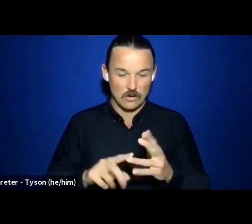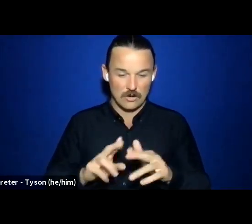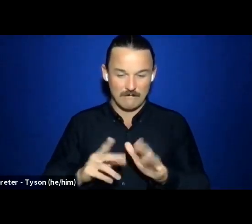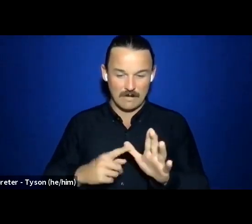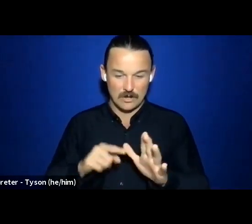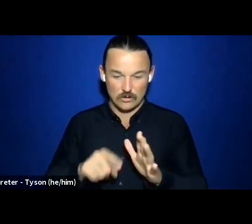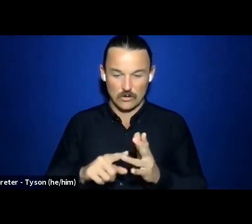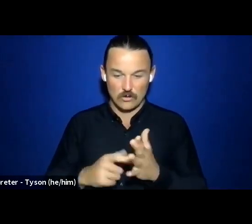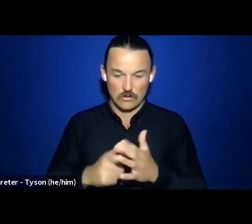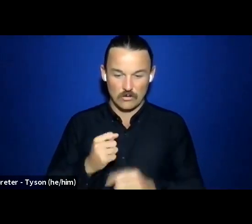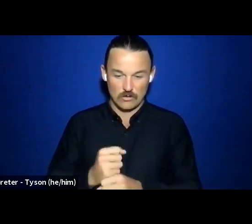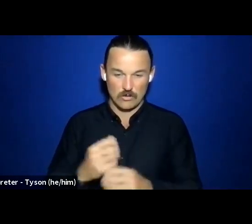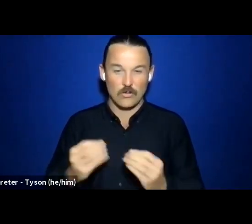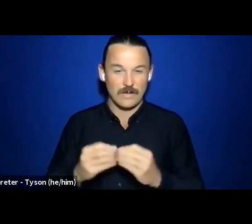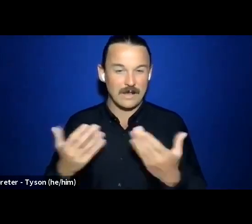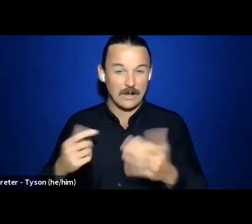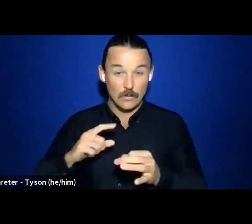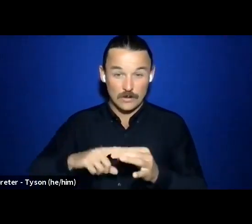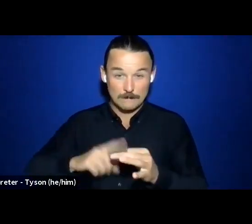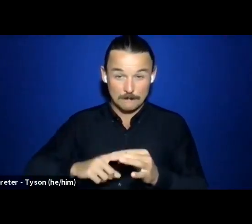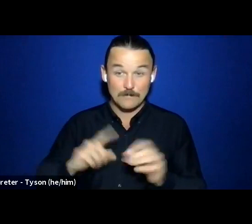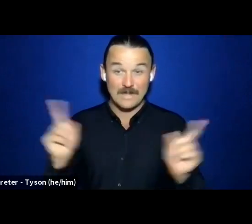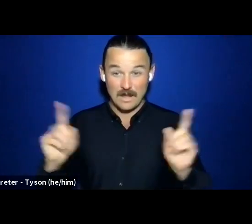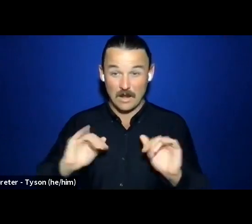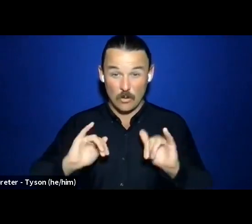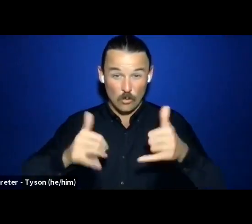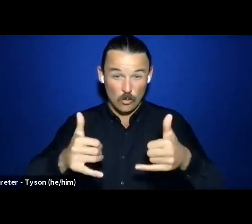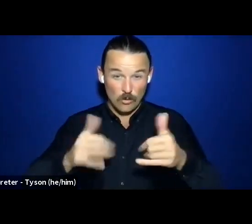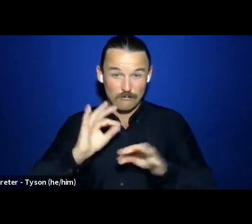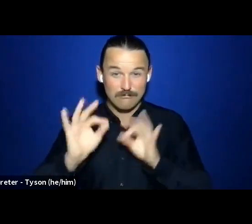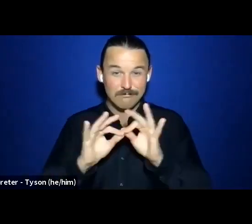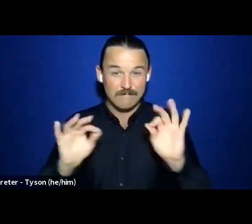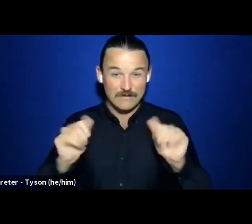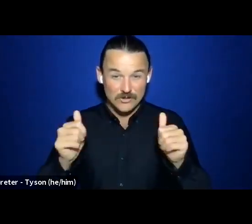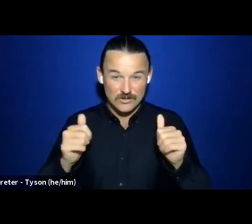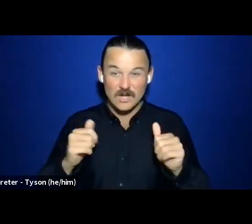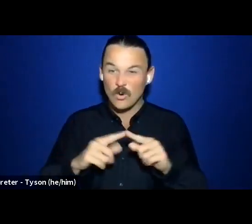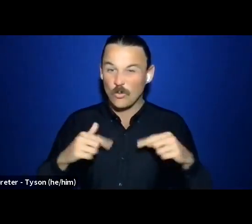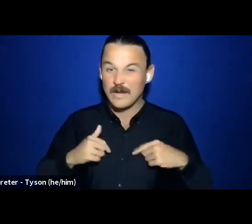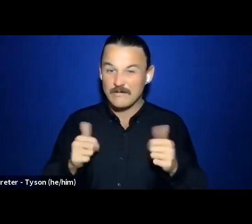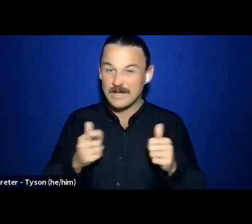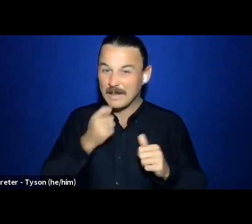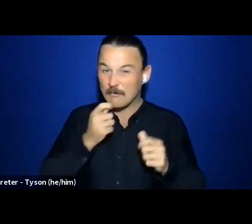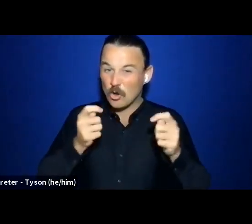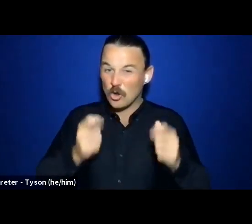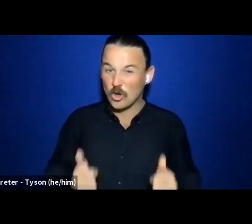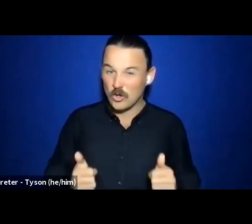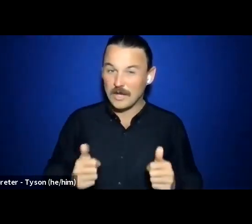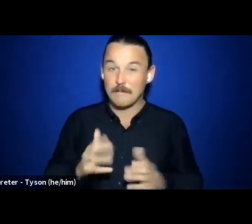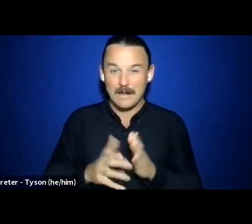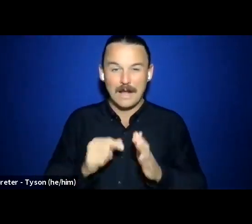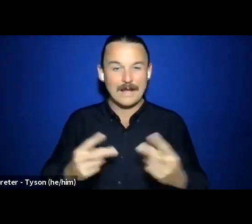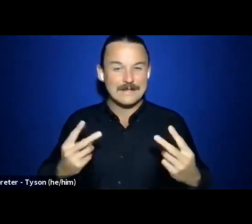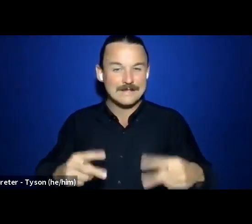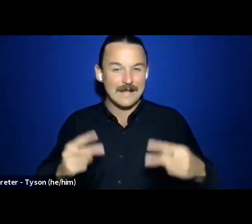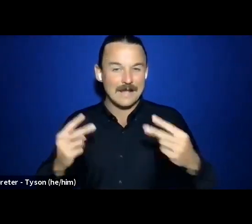questions. Well folks, that's it for the awards part of our night we finished a bit early, so we can